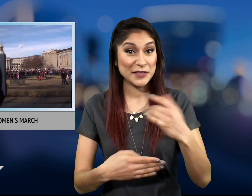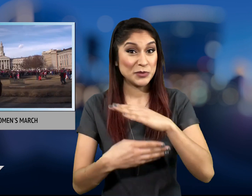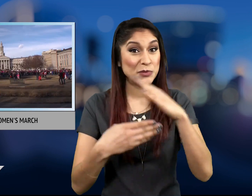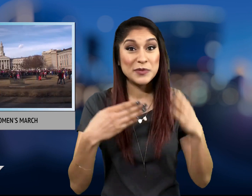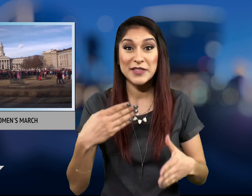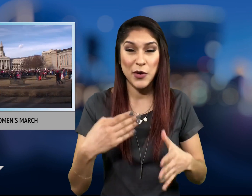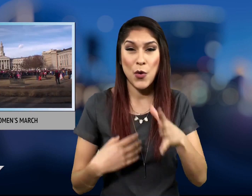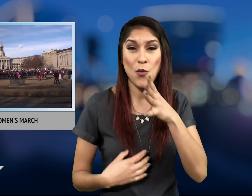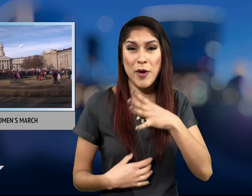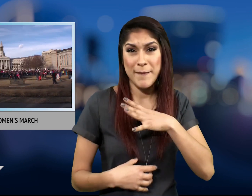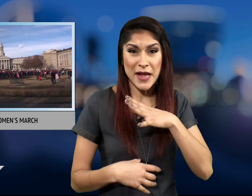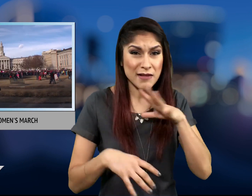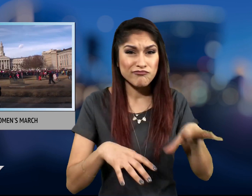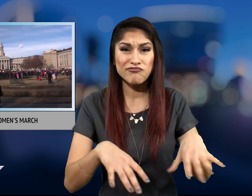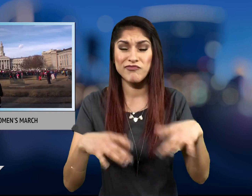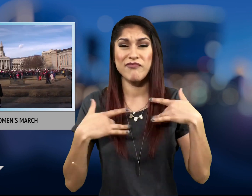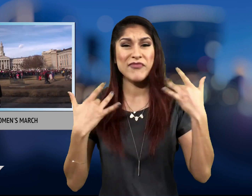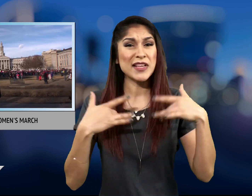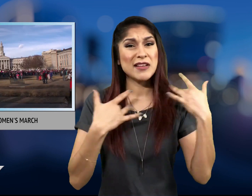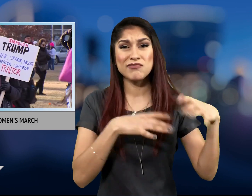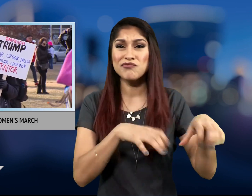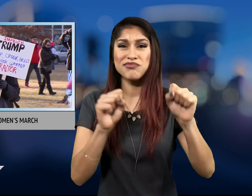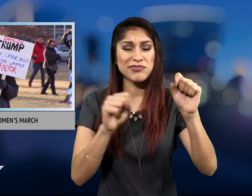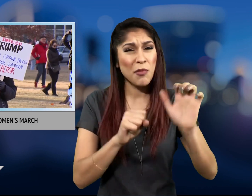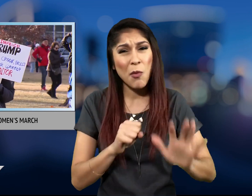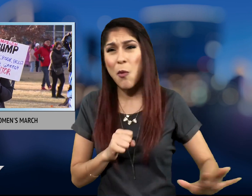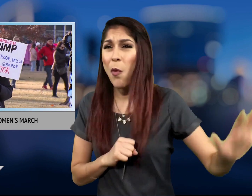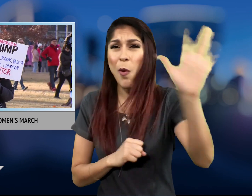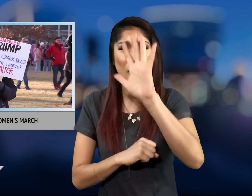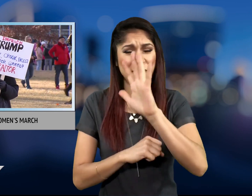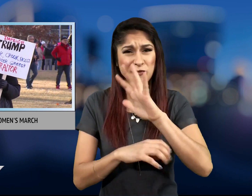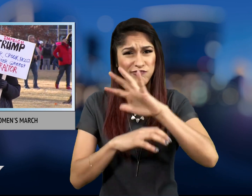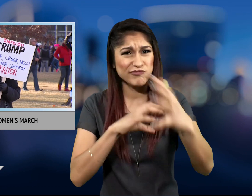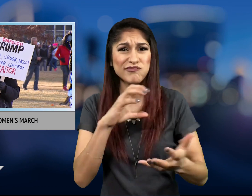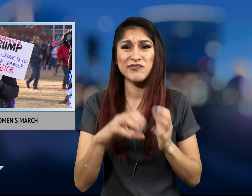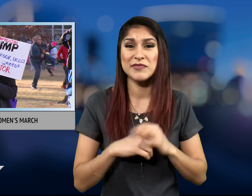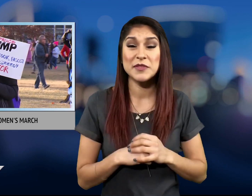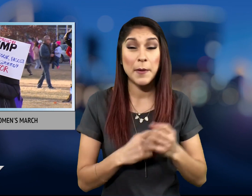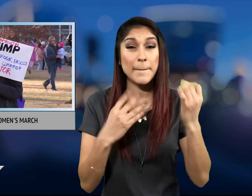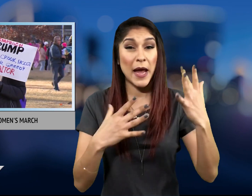This weekend women's events are taking place across the US and overseas.